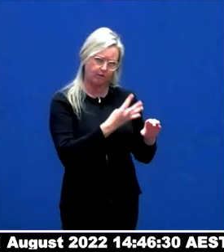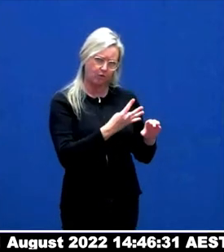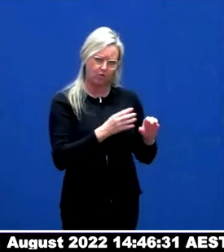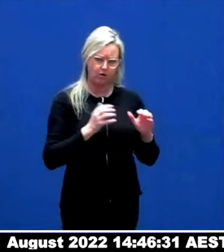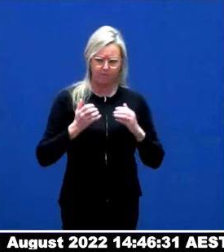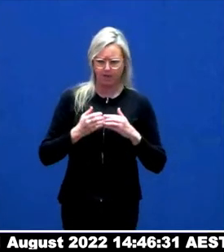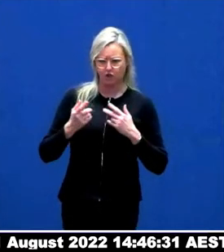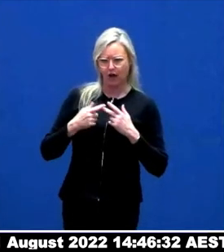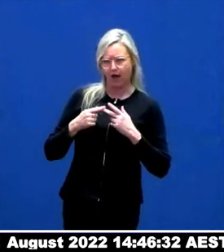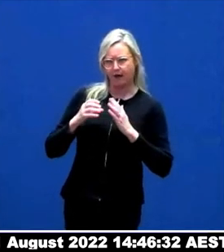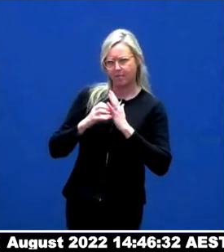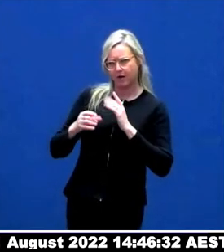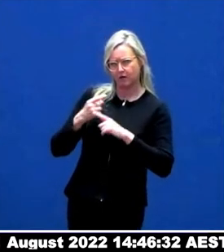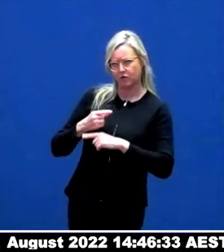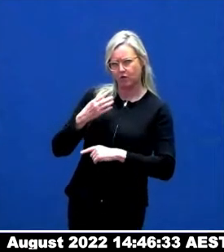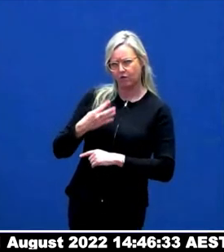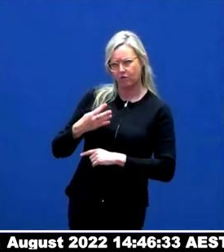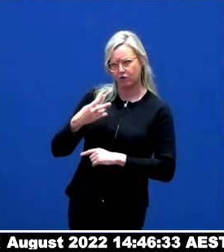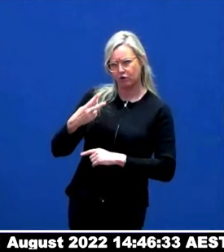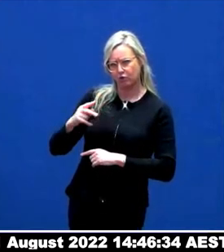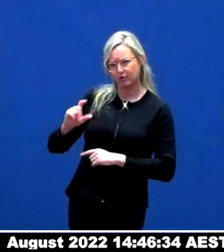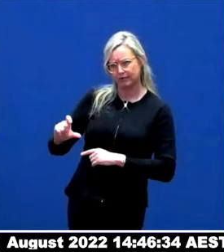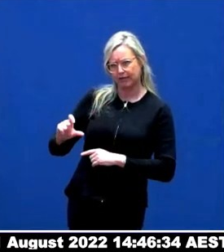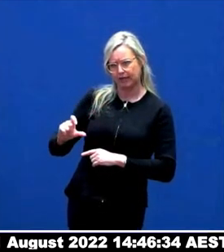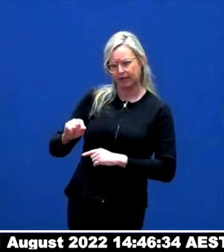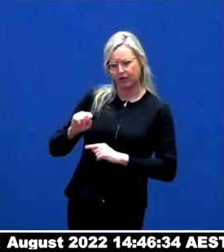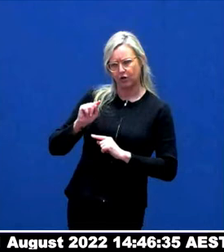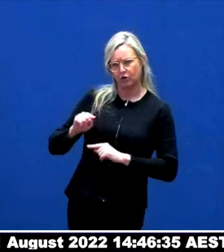you talk about: "...accepting statements from prospective participants and their